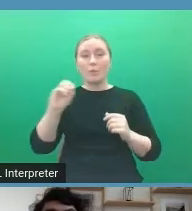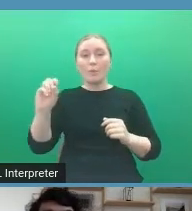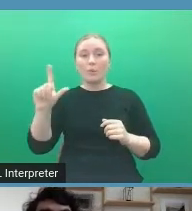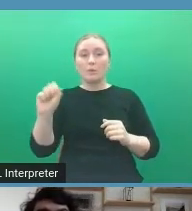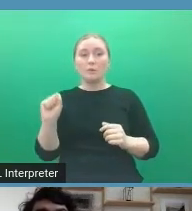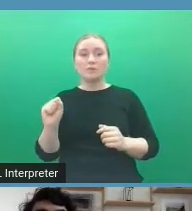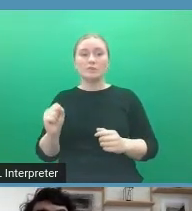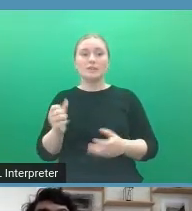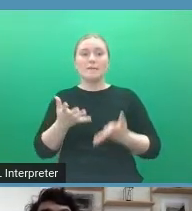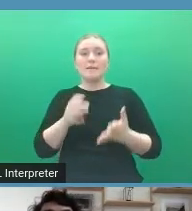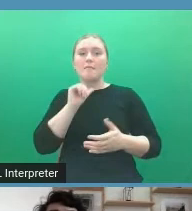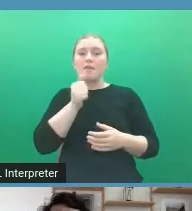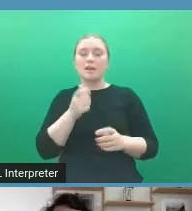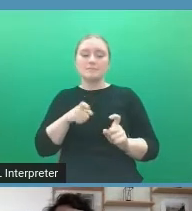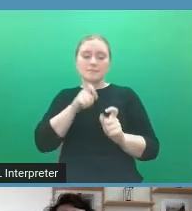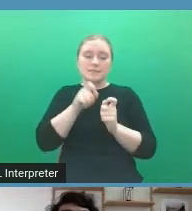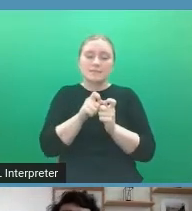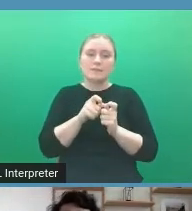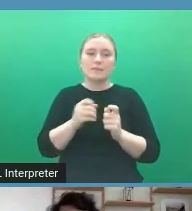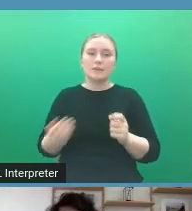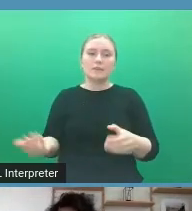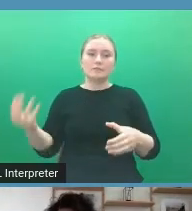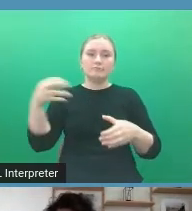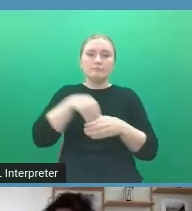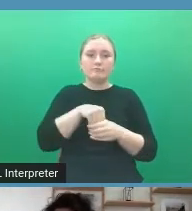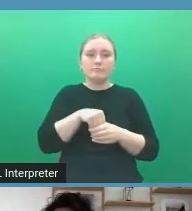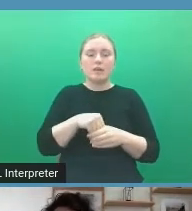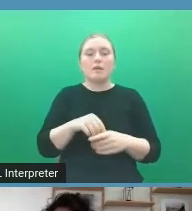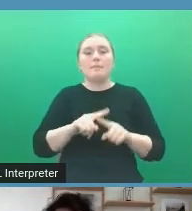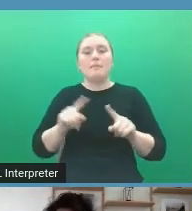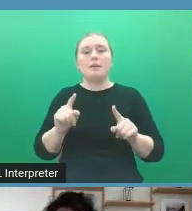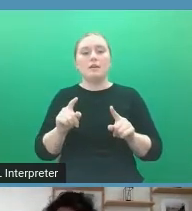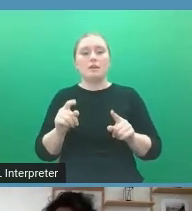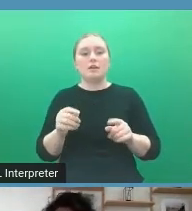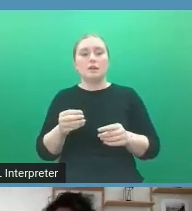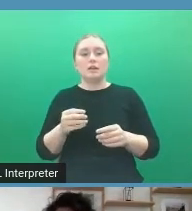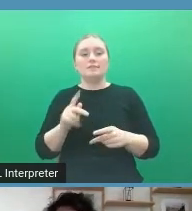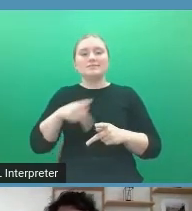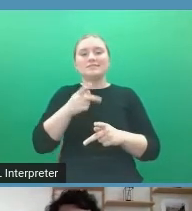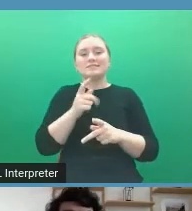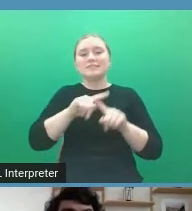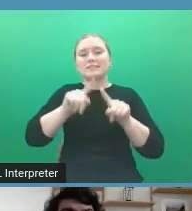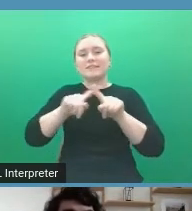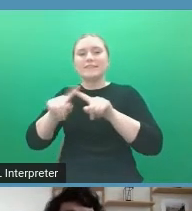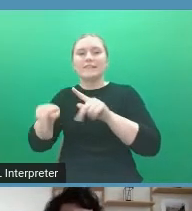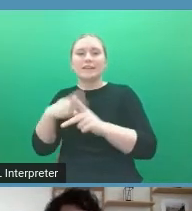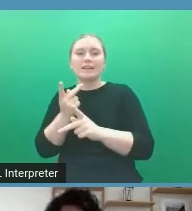inclusive but imagine the kinds of information someone can infer from tools like, oh there's this